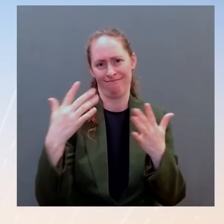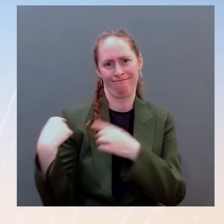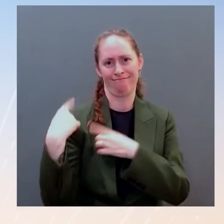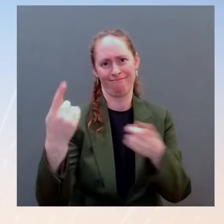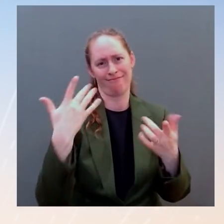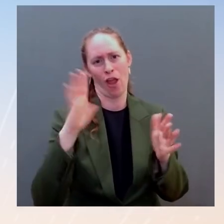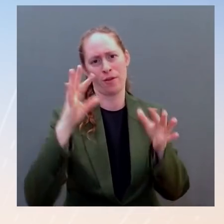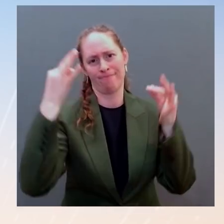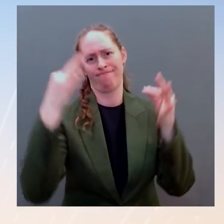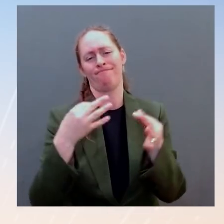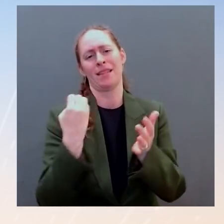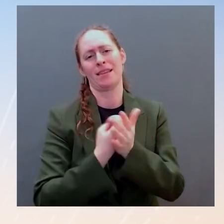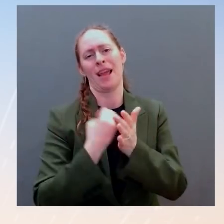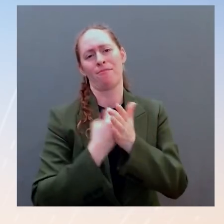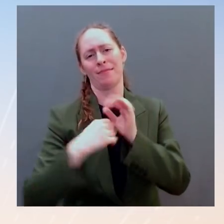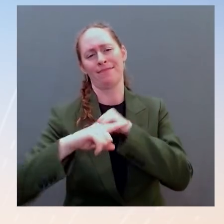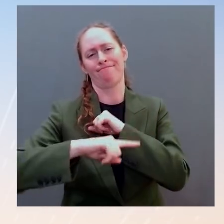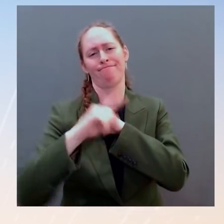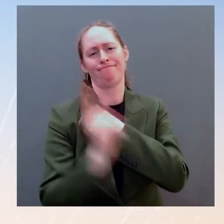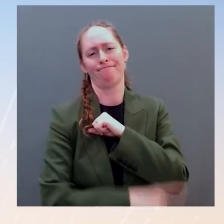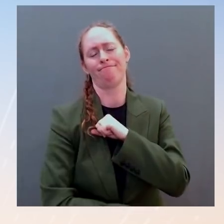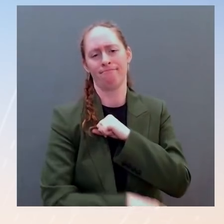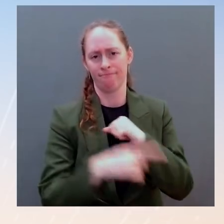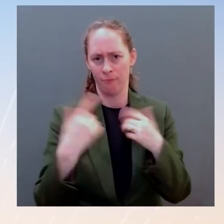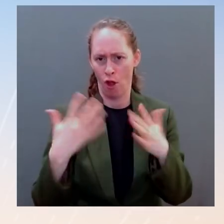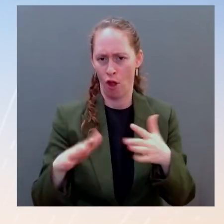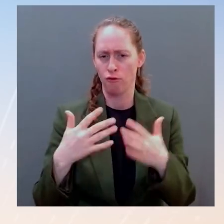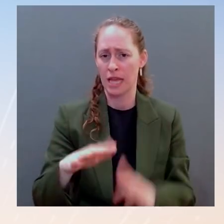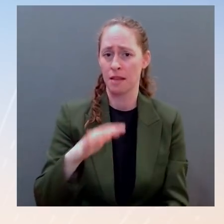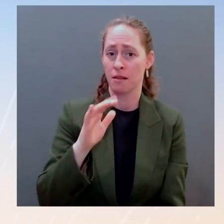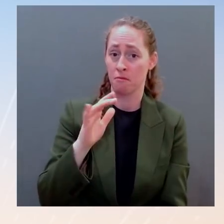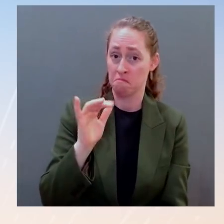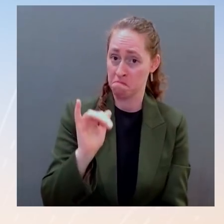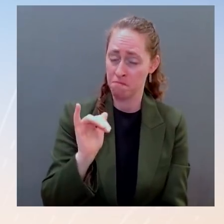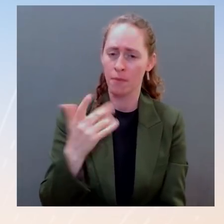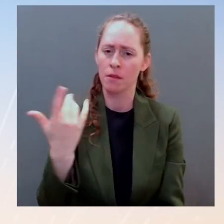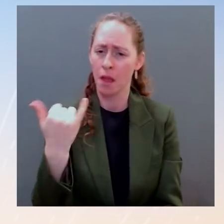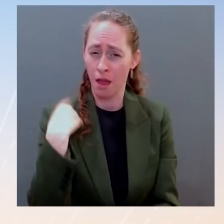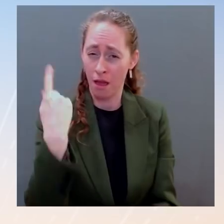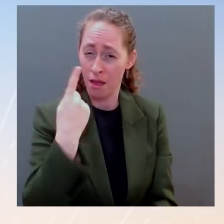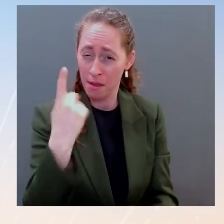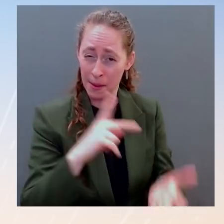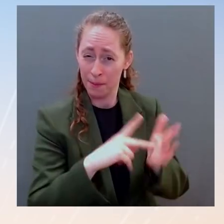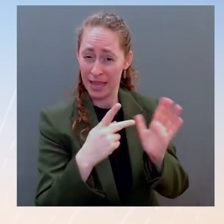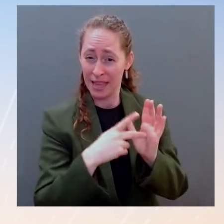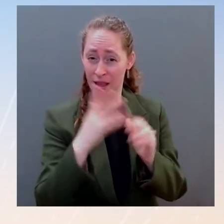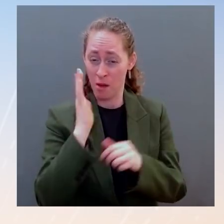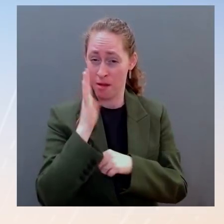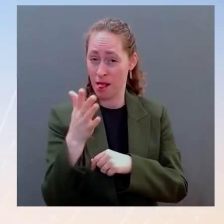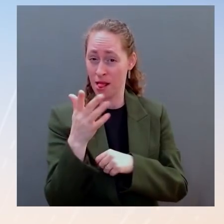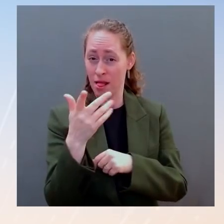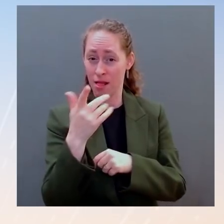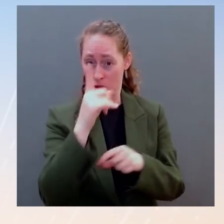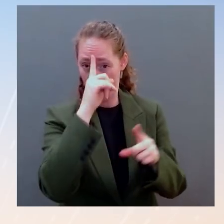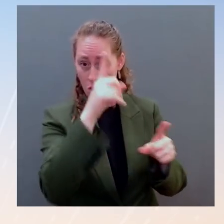going forward, would be more heavily, like, militarily focused as opposed to economic? Or is that the wrong way of looking at it,